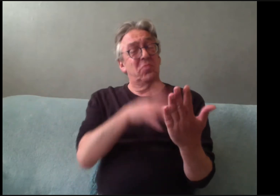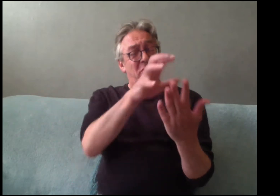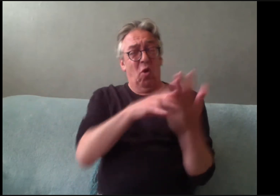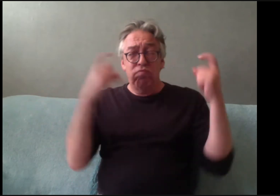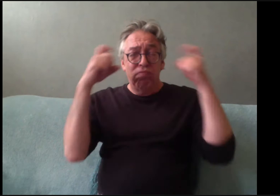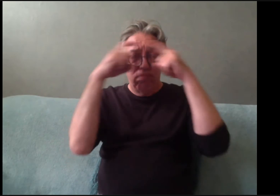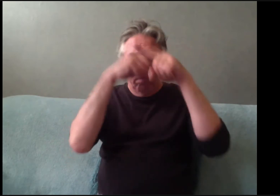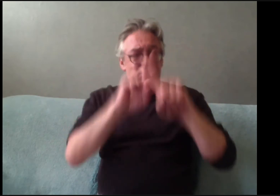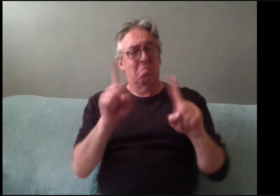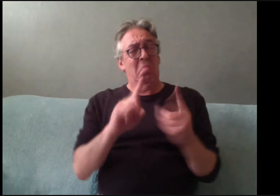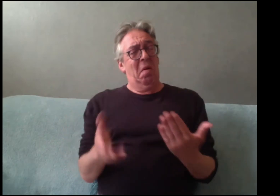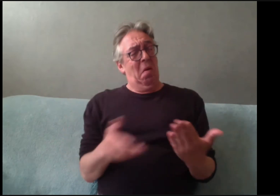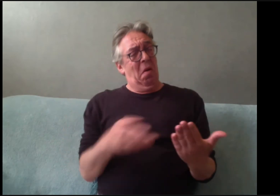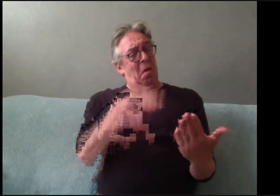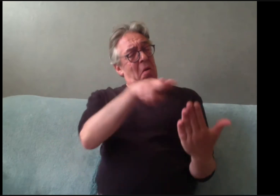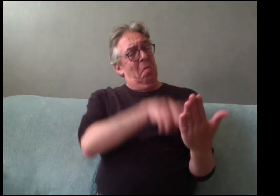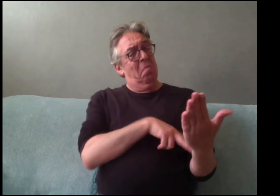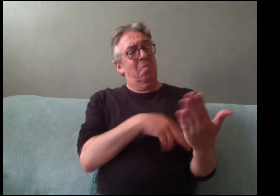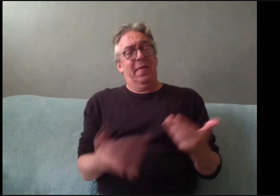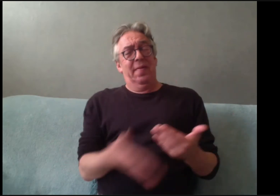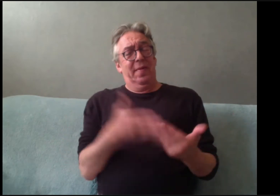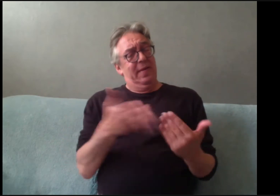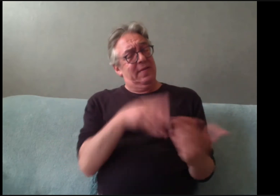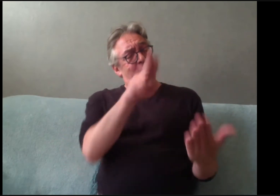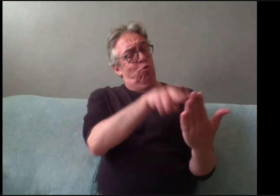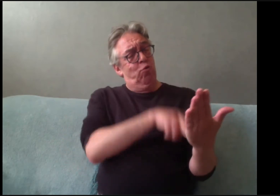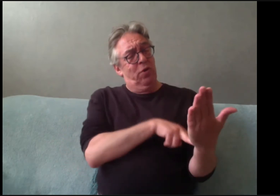with families and people with disabilities.